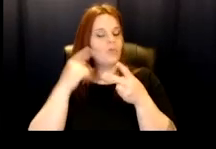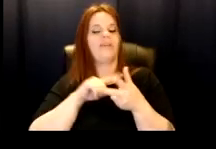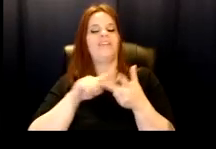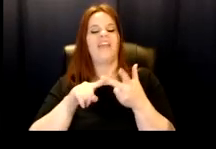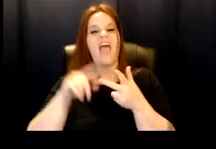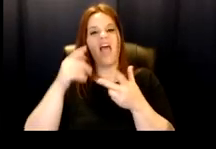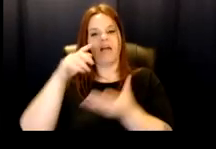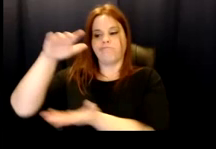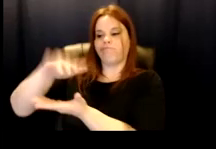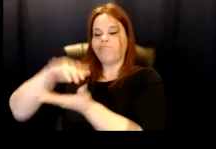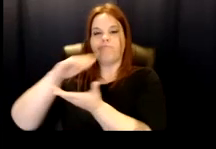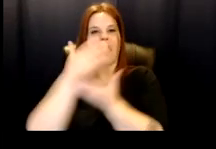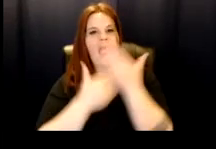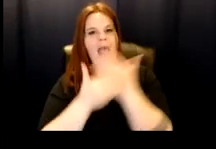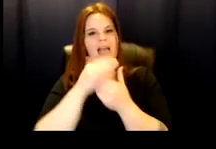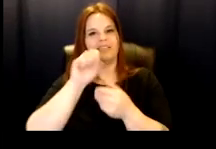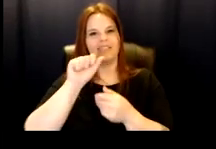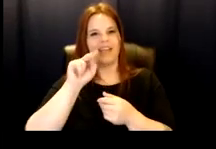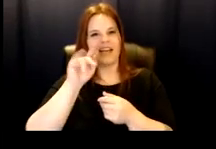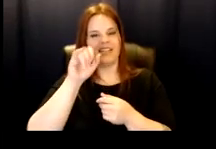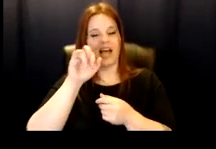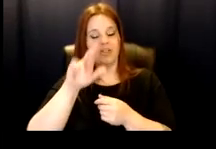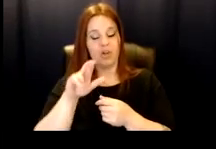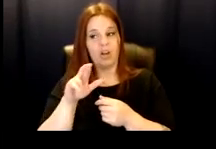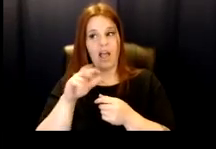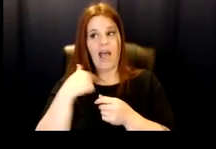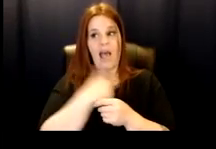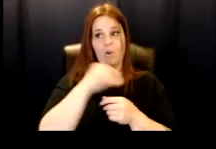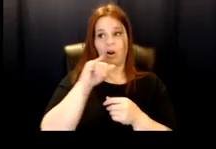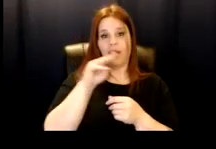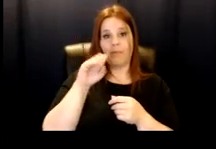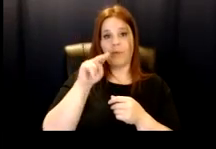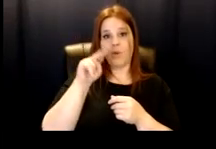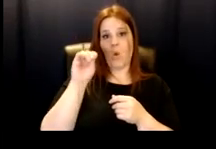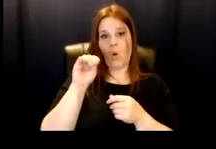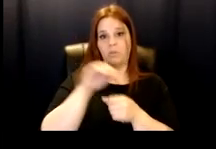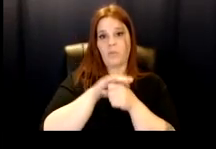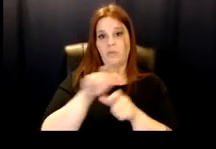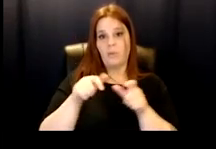are hopeful that they could return to work or engage in their communities in new ways